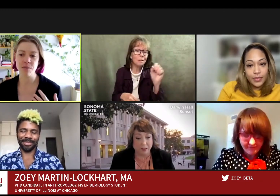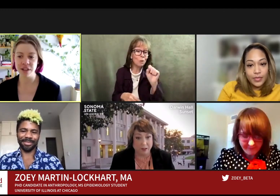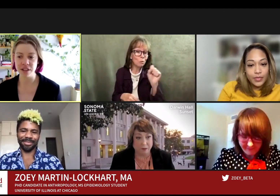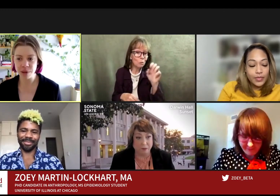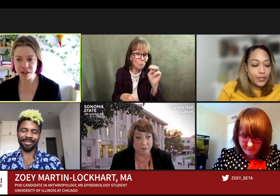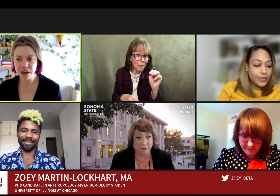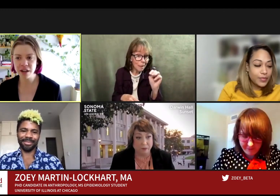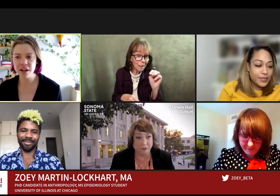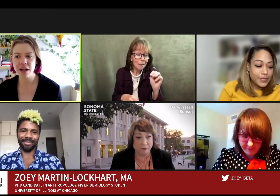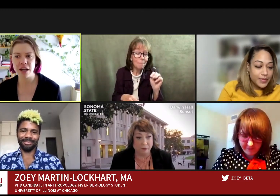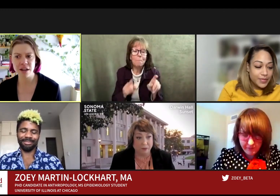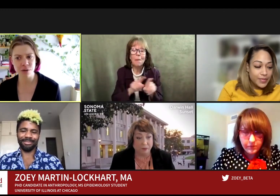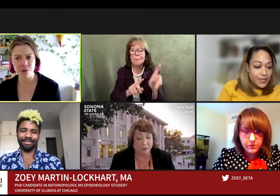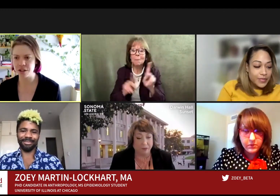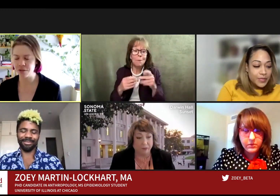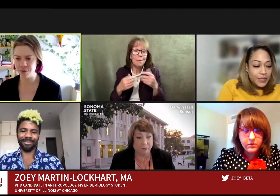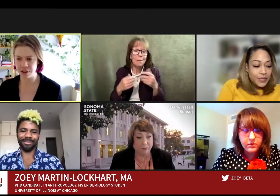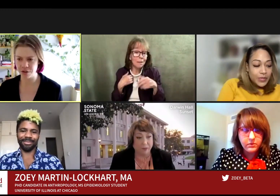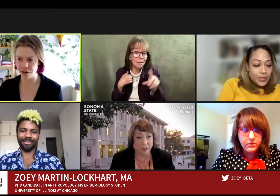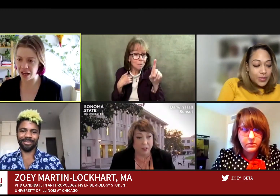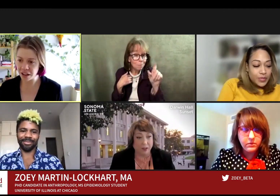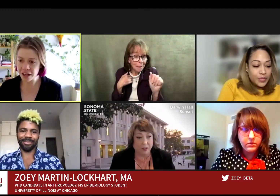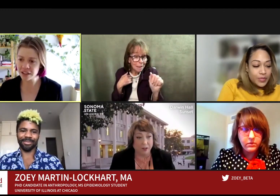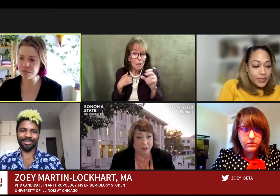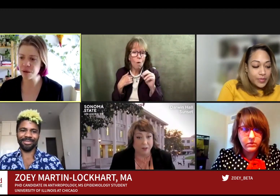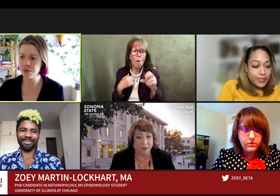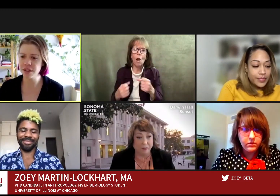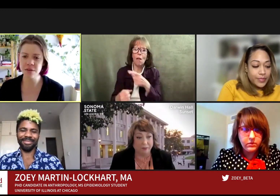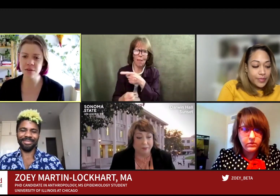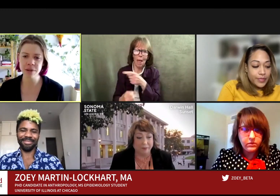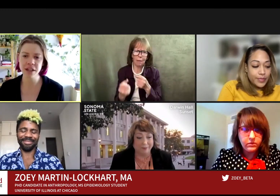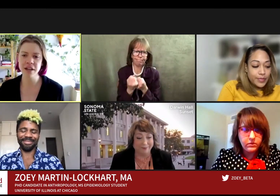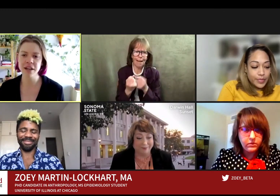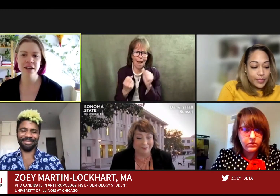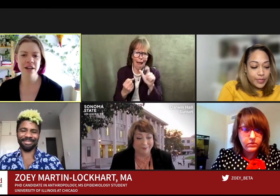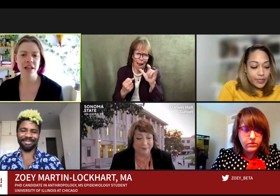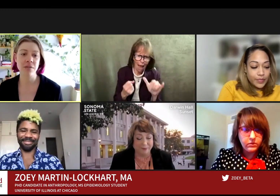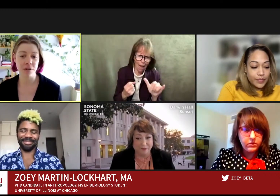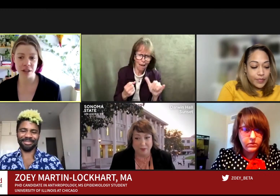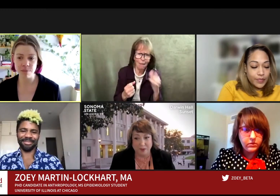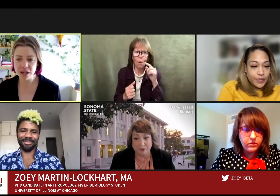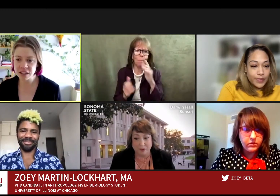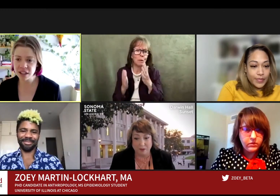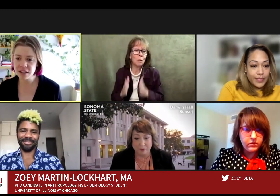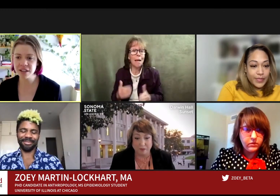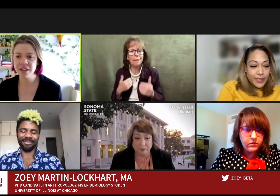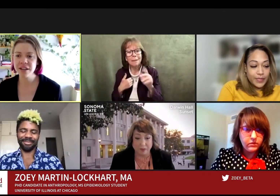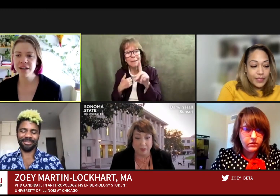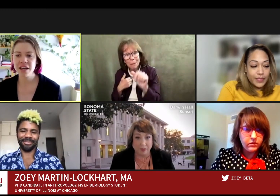as people with disability and/or extremely strong allies of people with disability.